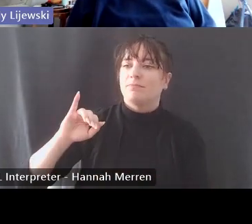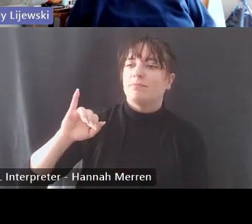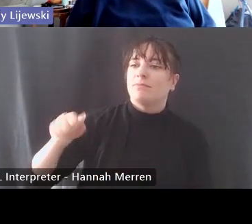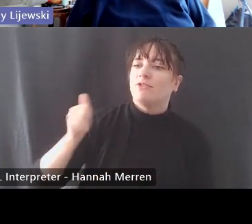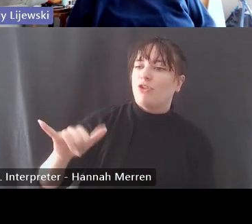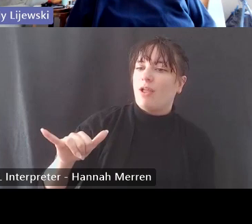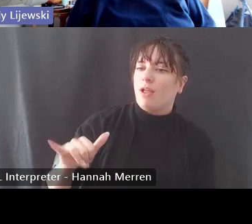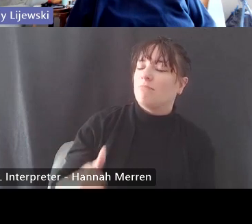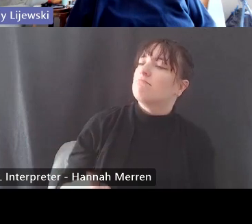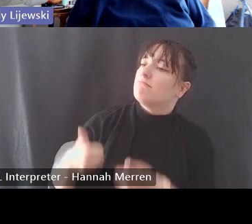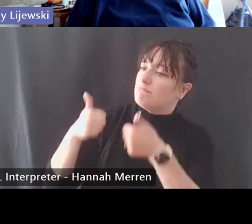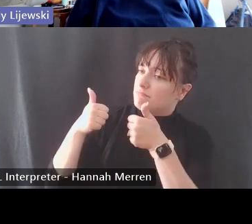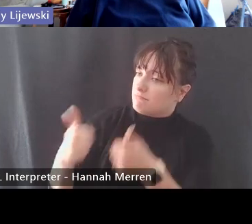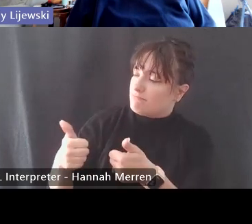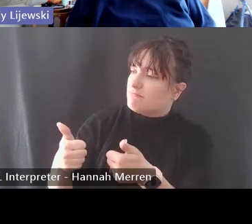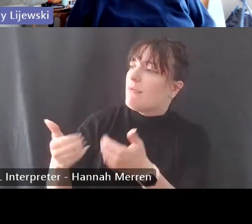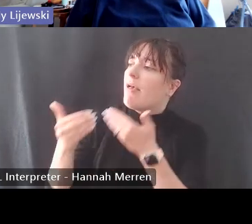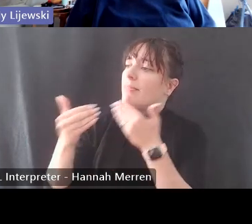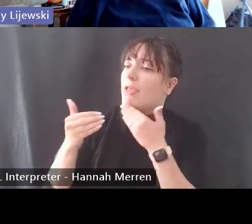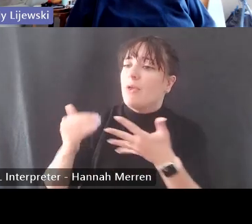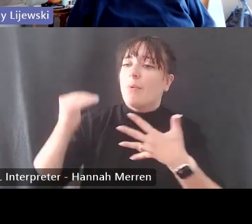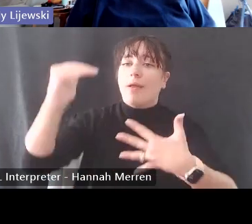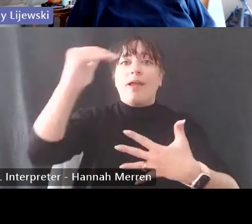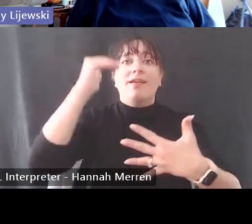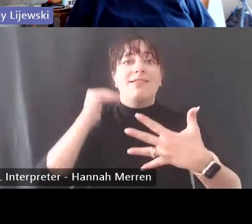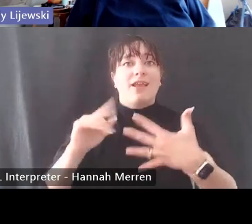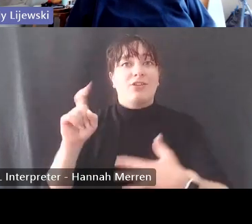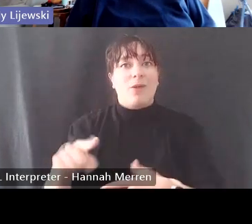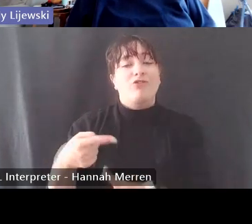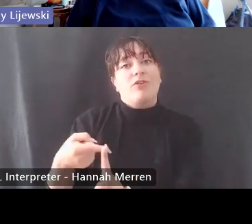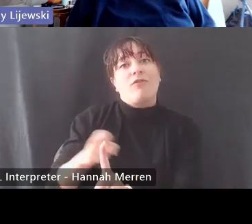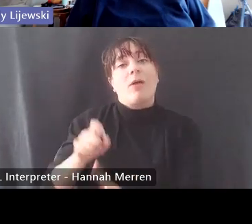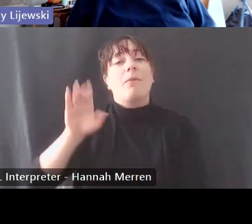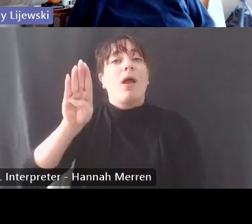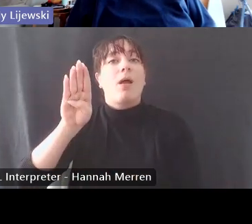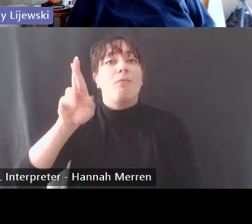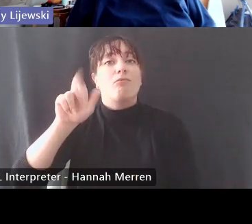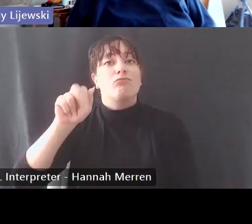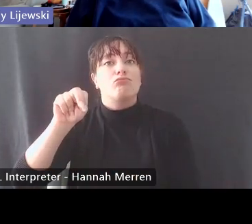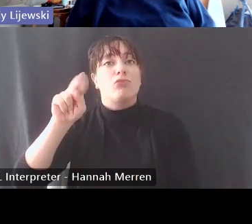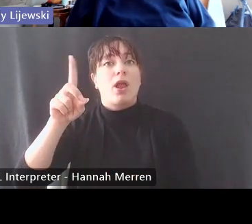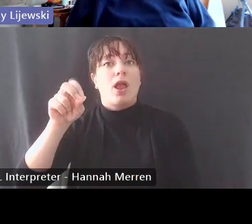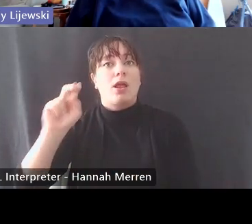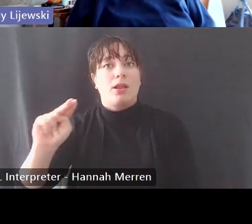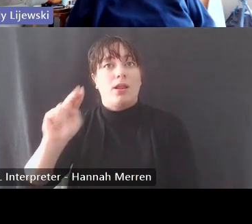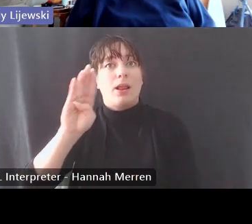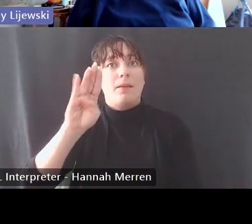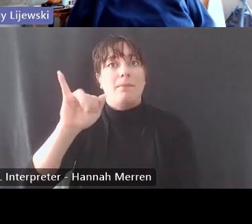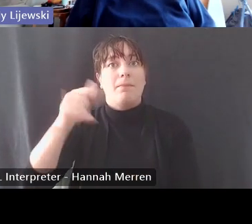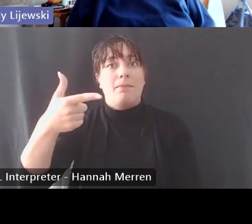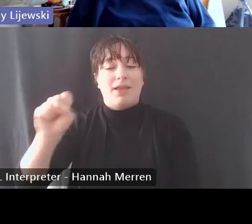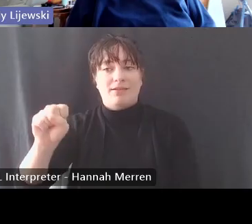And so I just wanted to briefly note that Brandon Biggs is the co-founder of Audiom, A-U-D-I-O-M,